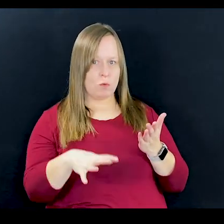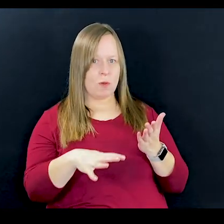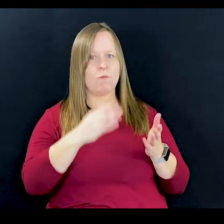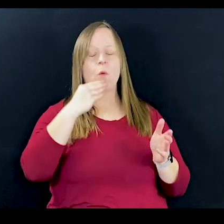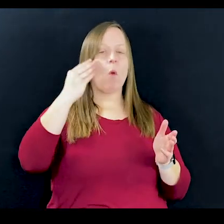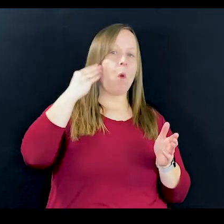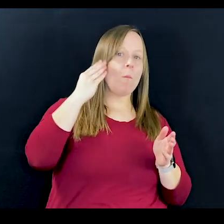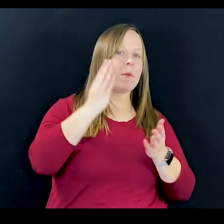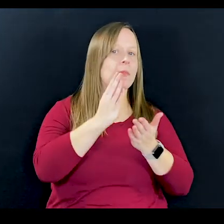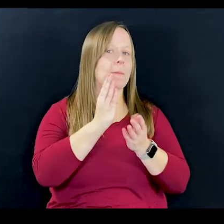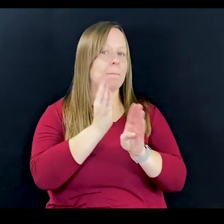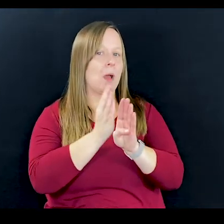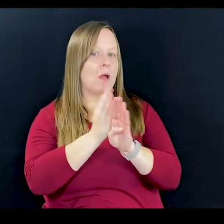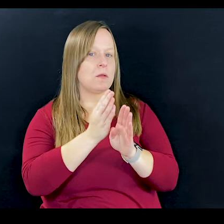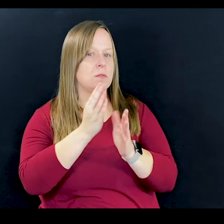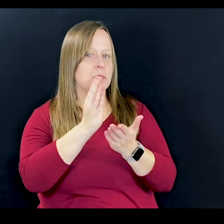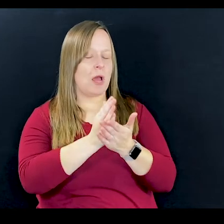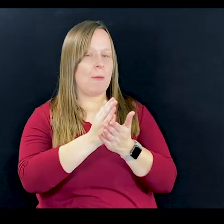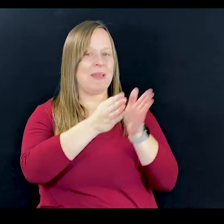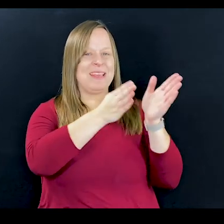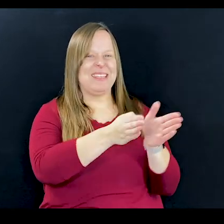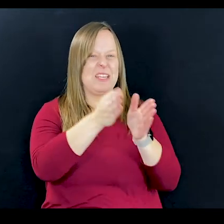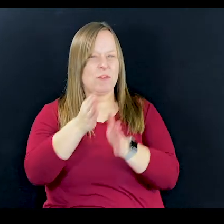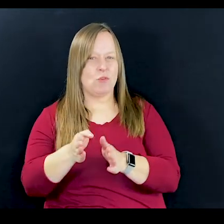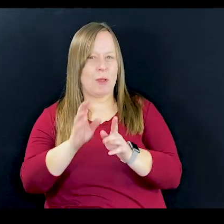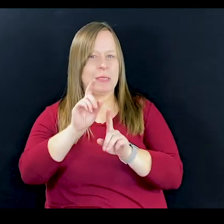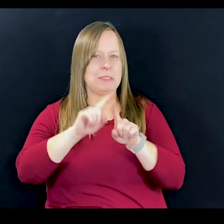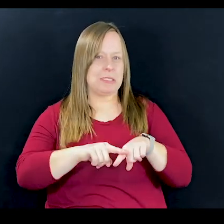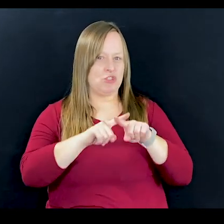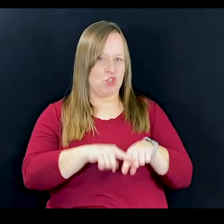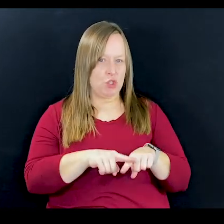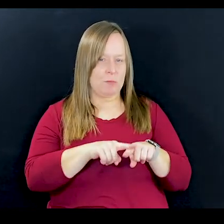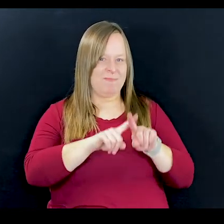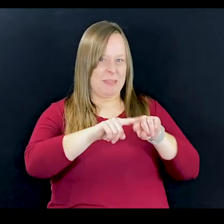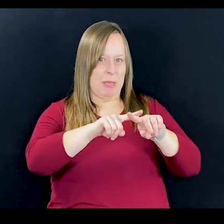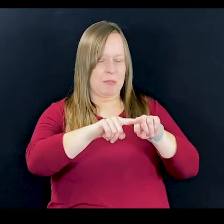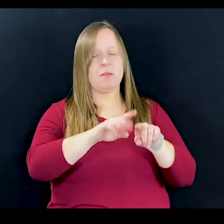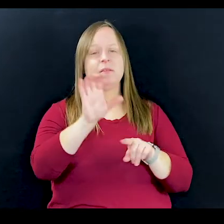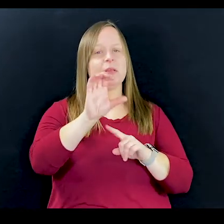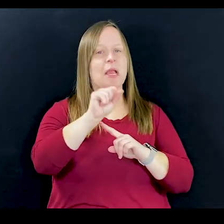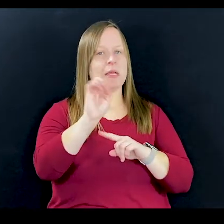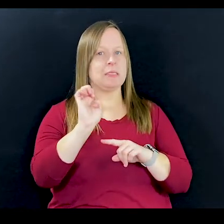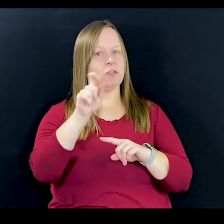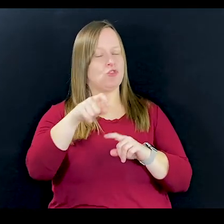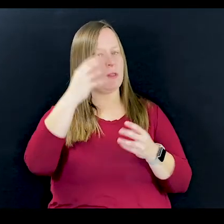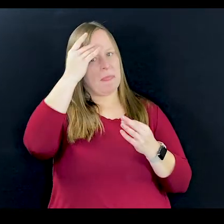student from home or the bus stop is an individualized decision. The CSE should